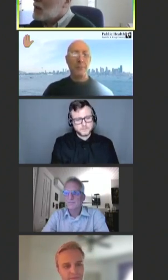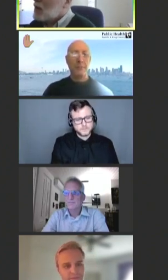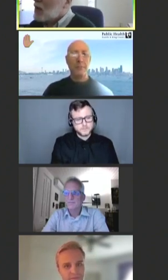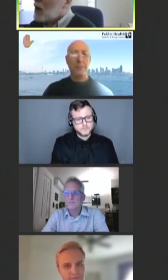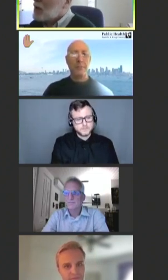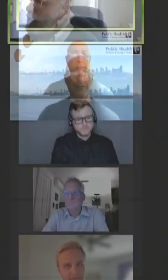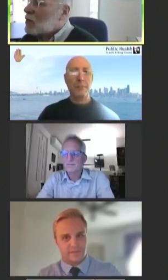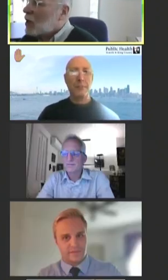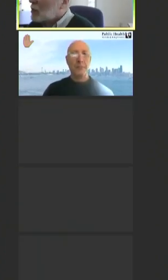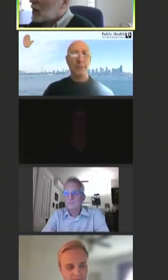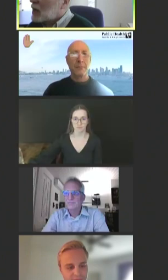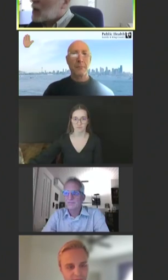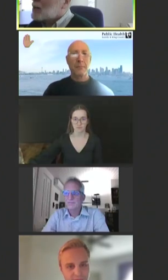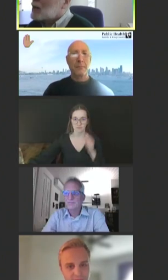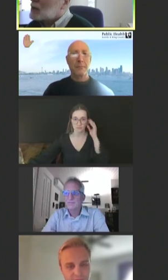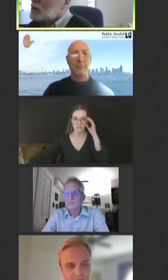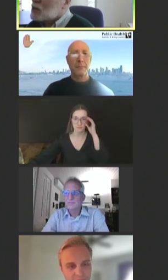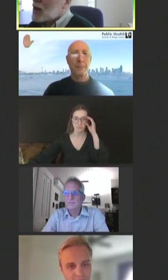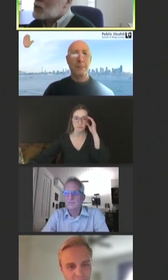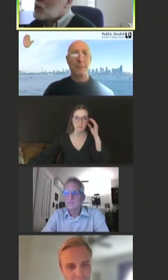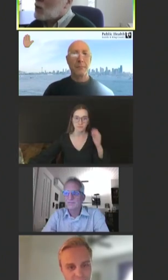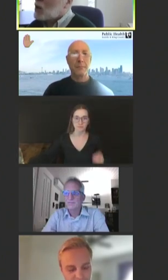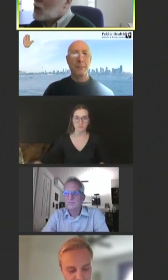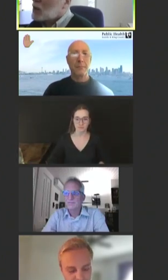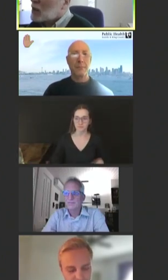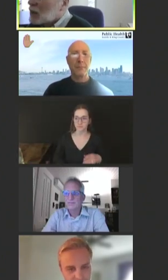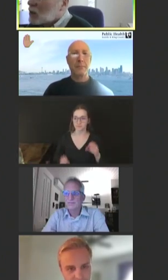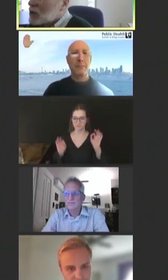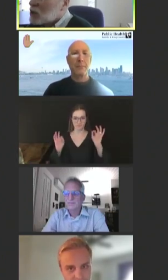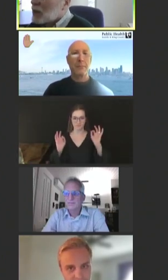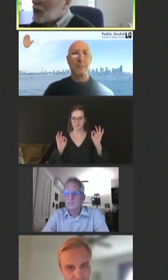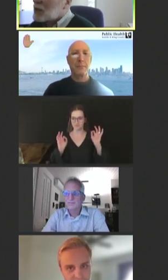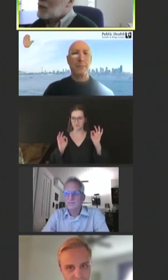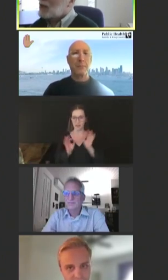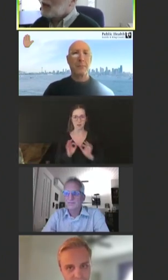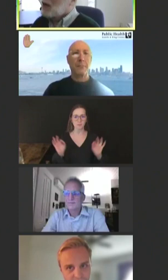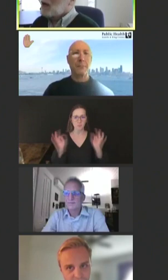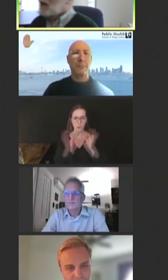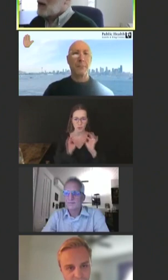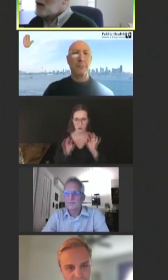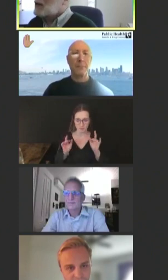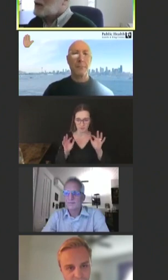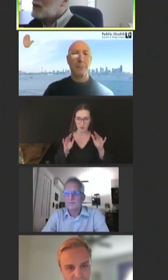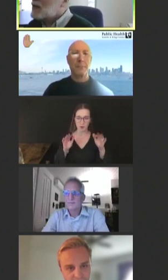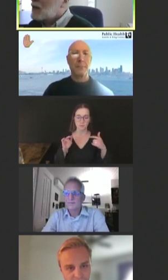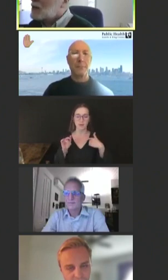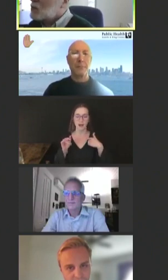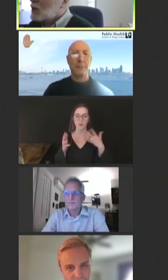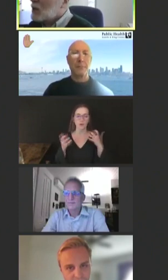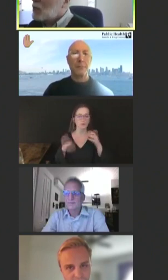I want to make a comment and just ask you all a question related to it. I think it's really